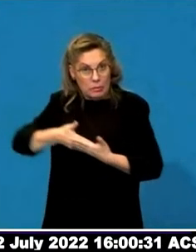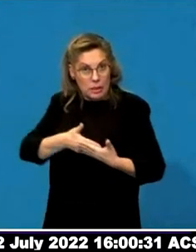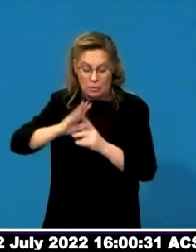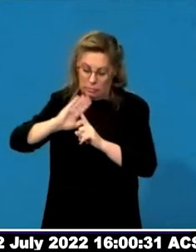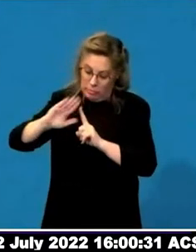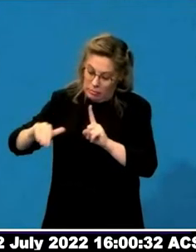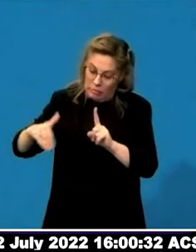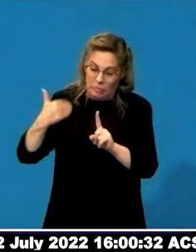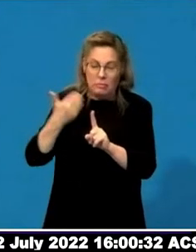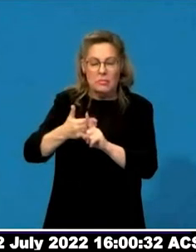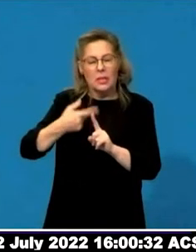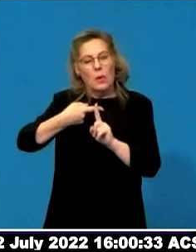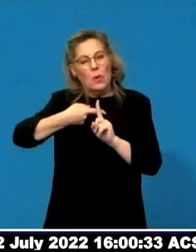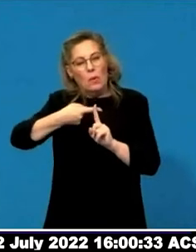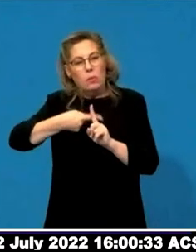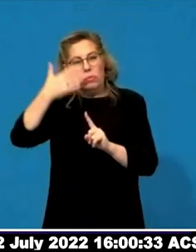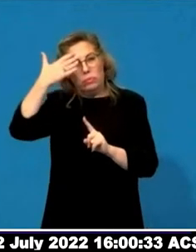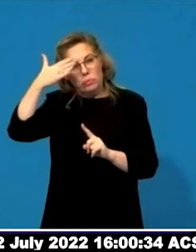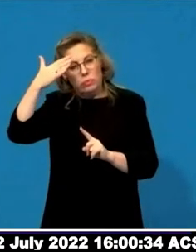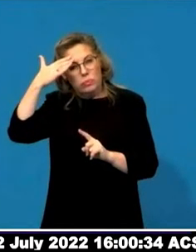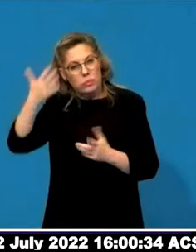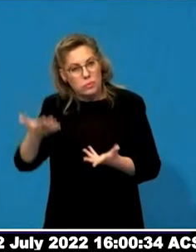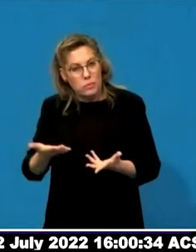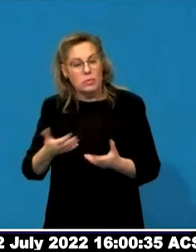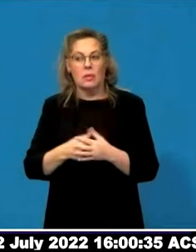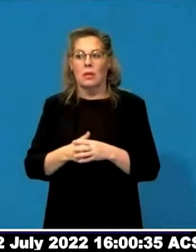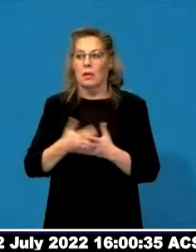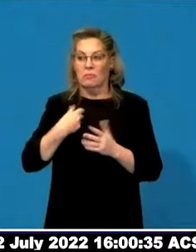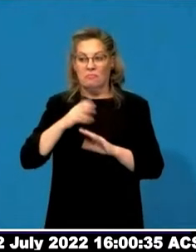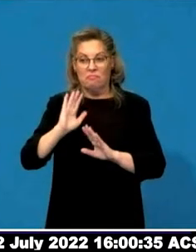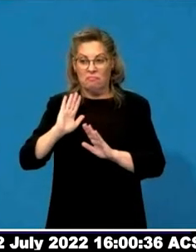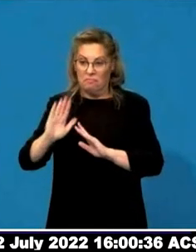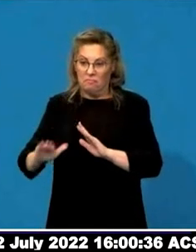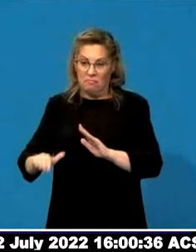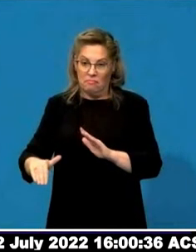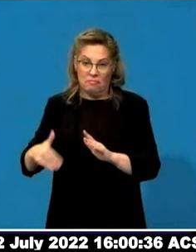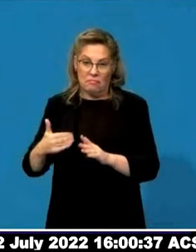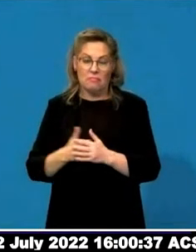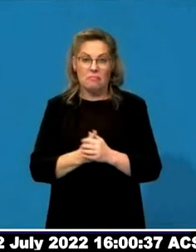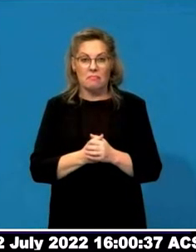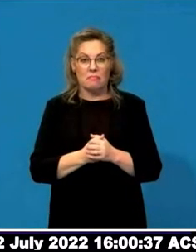Growing up, yeah. From - yeah. High temperature.